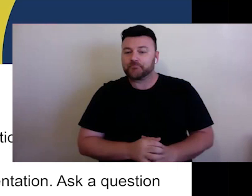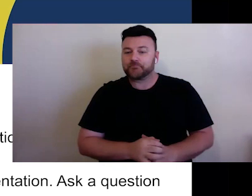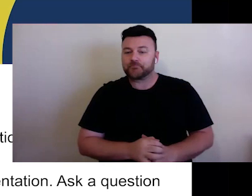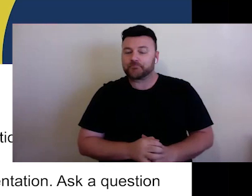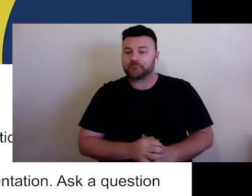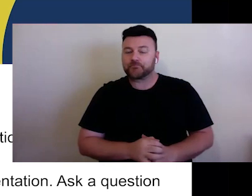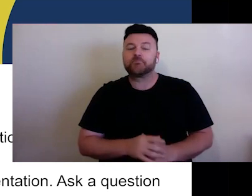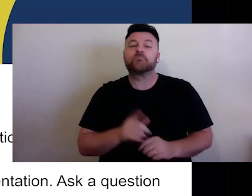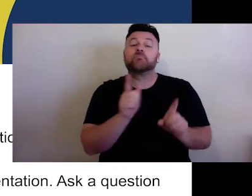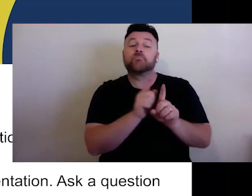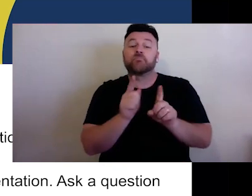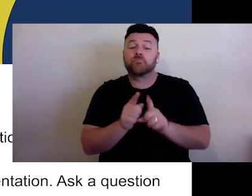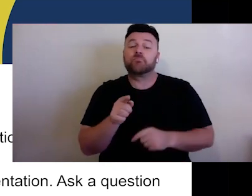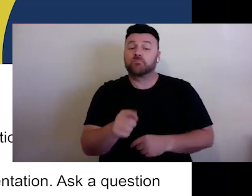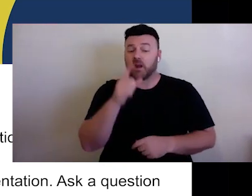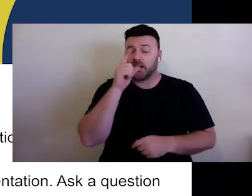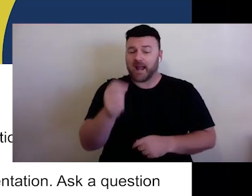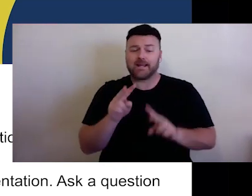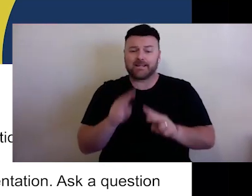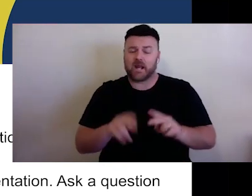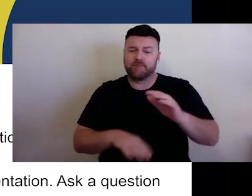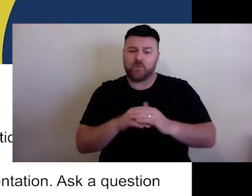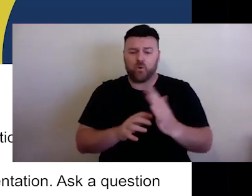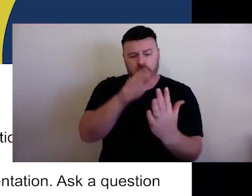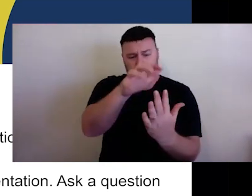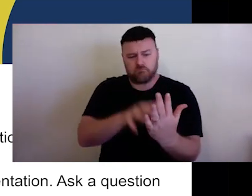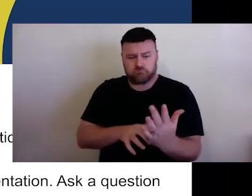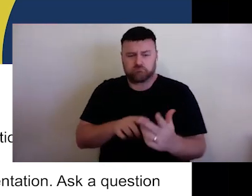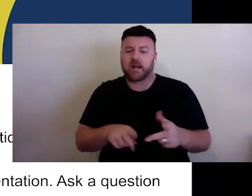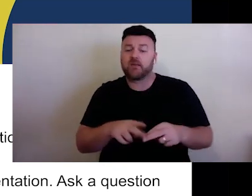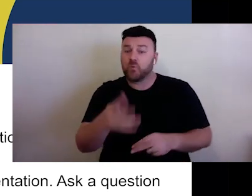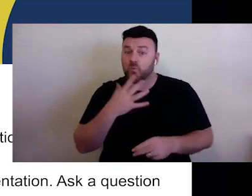You can also select a full transcript in the window on the